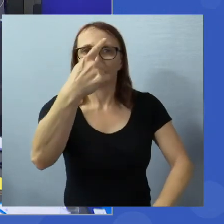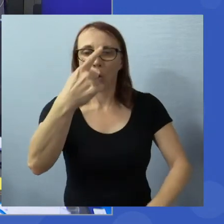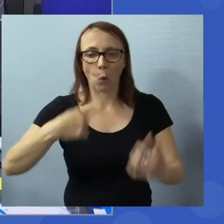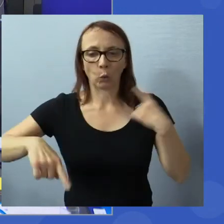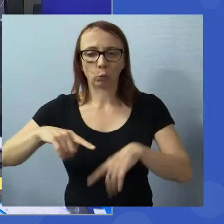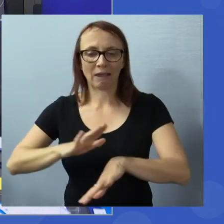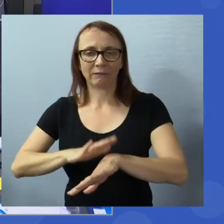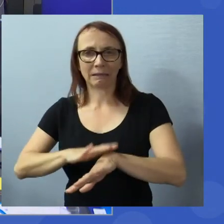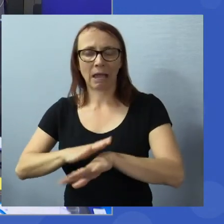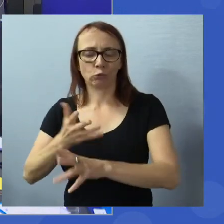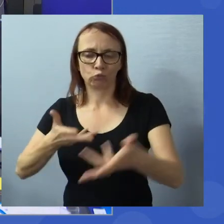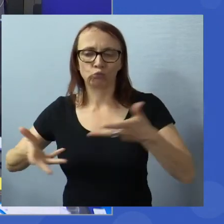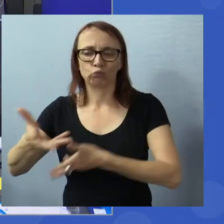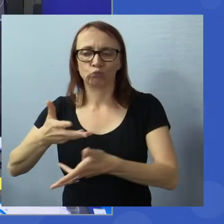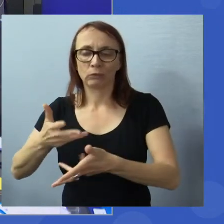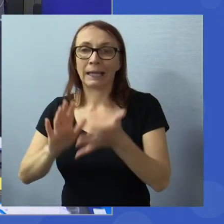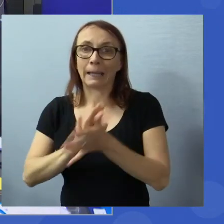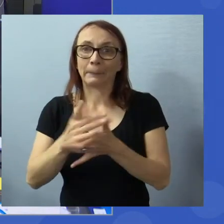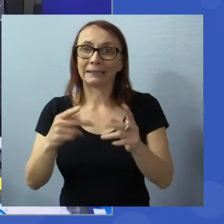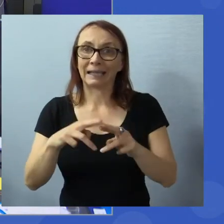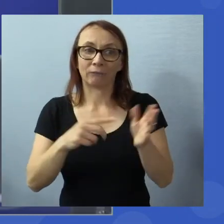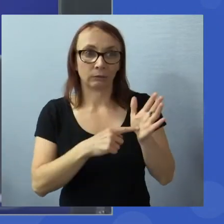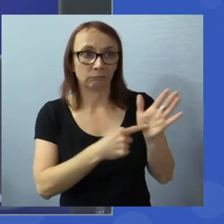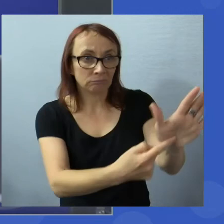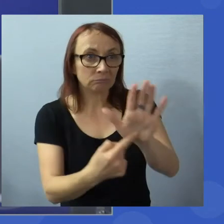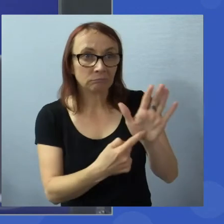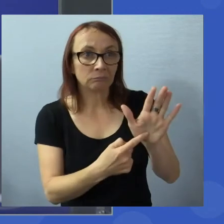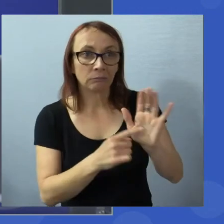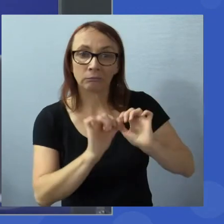get and get comment on that it'll give you more evidence to help you shape your